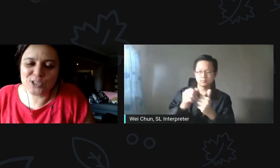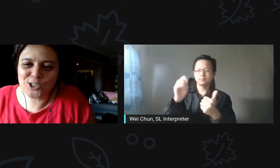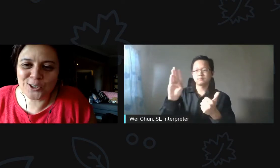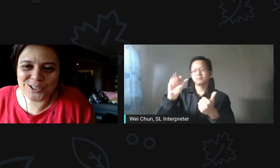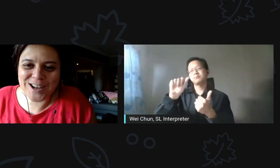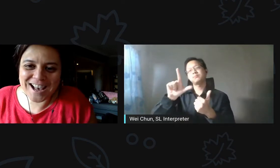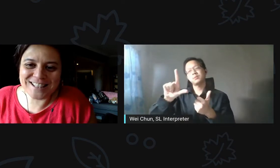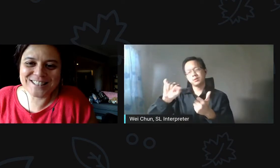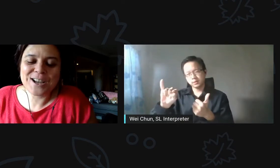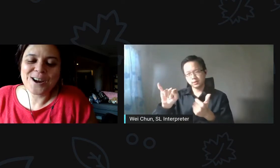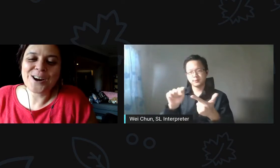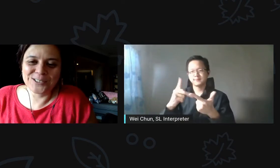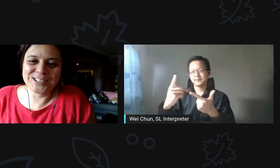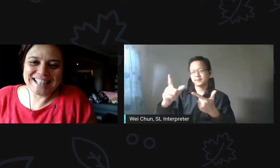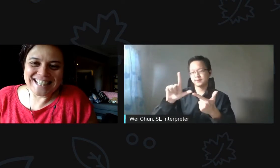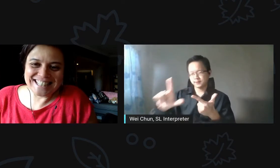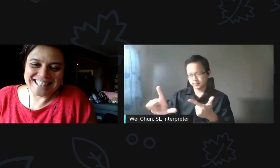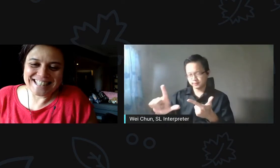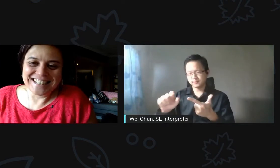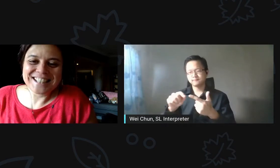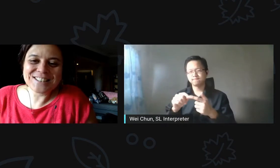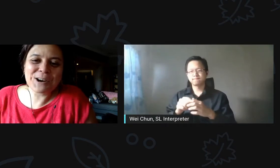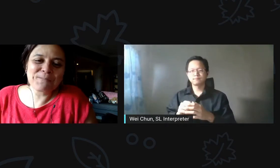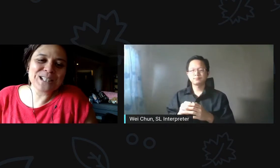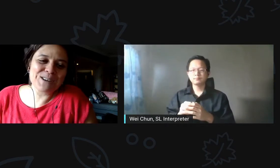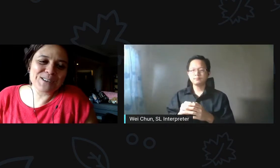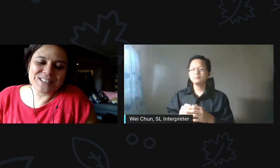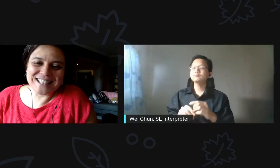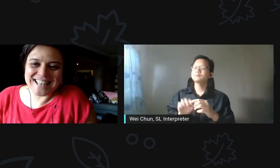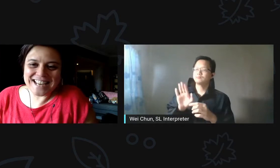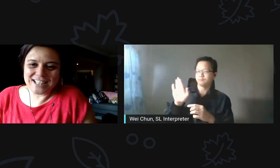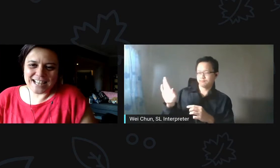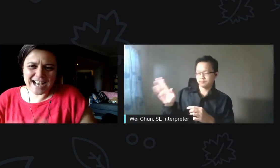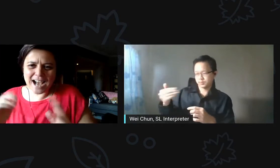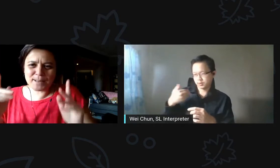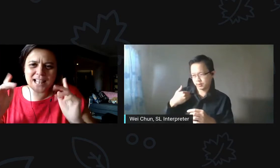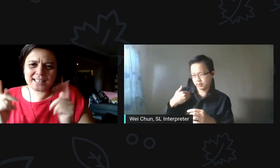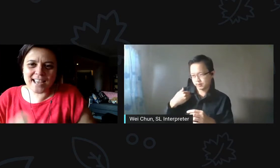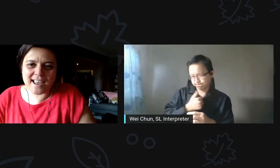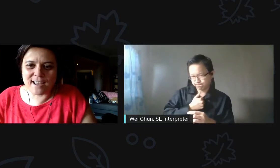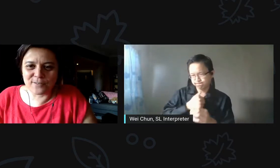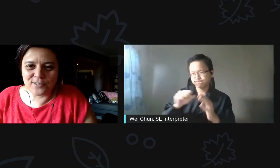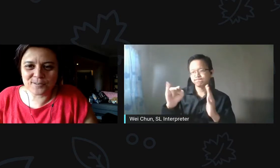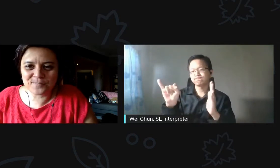She also has her own identity. So please welcome to the stage, Abby Latif.